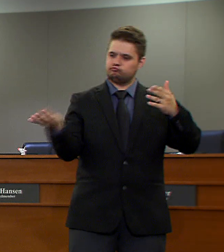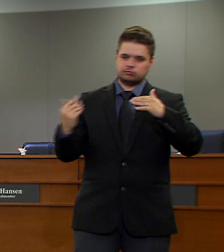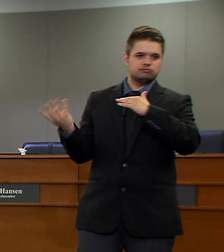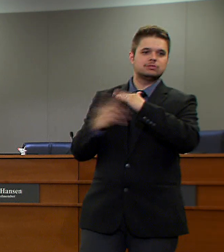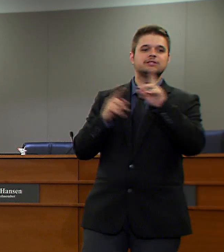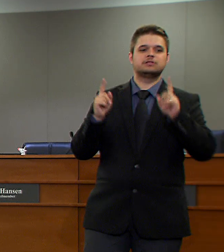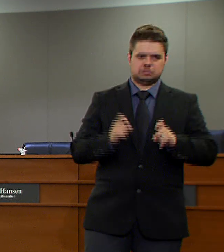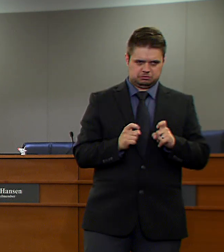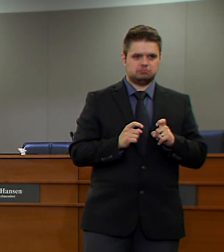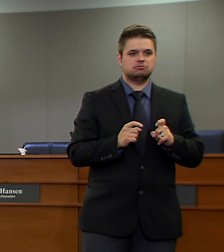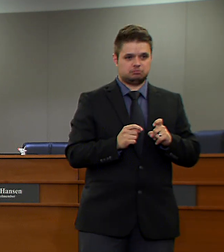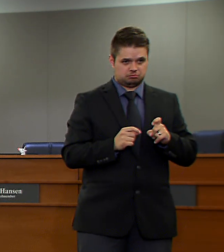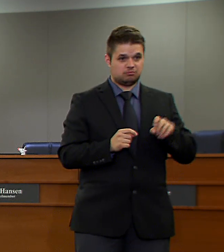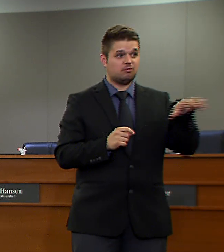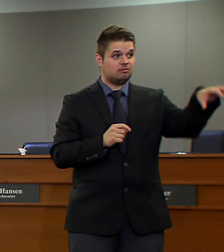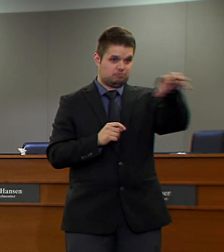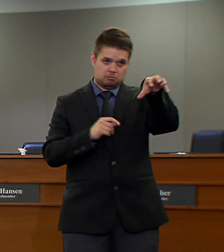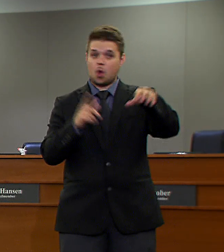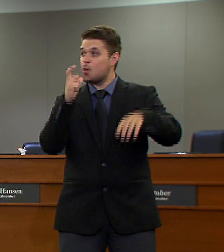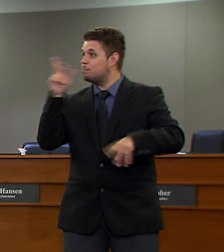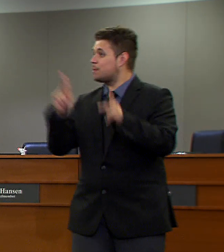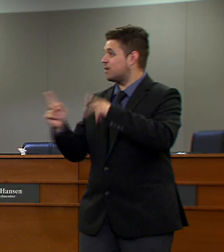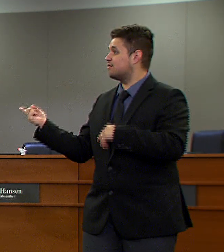following facilities to request testing.